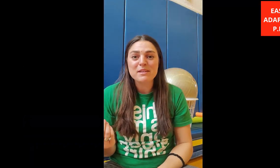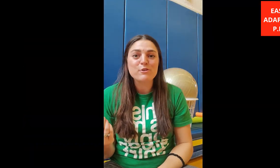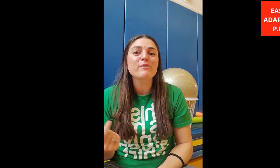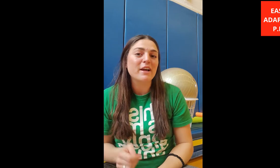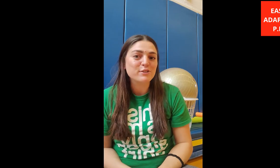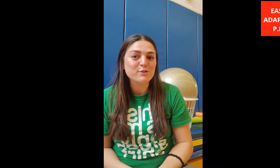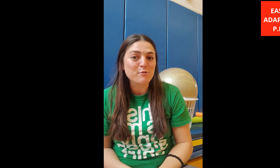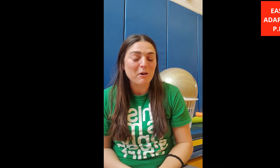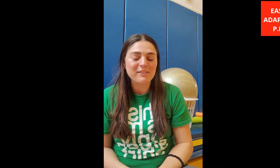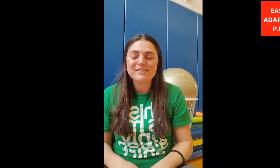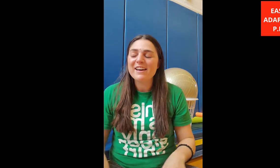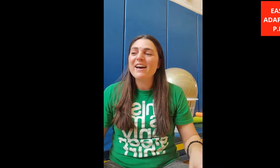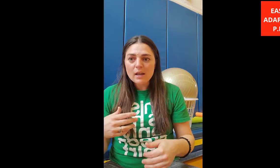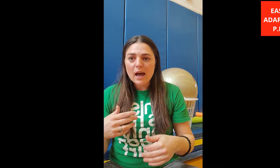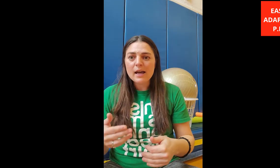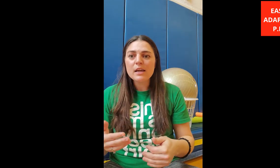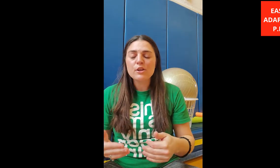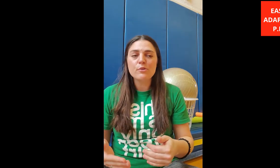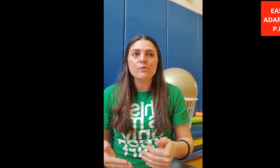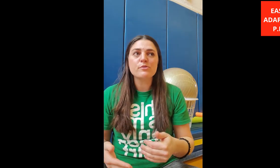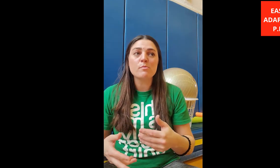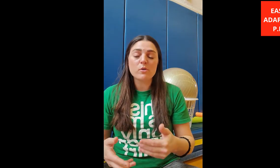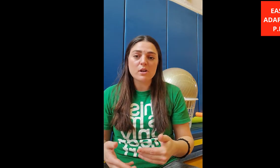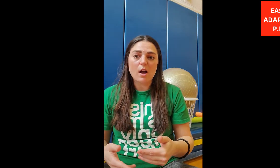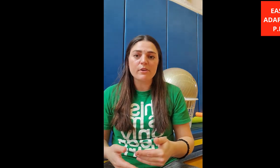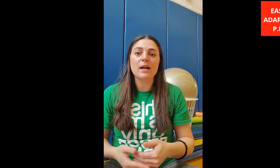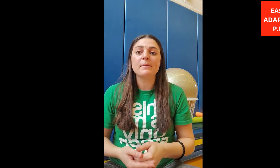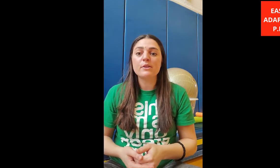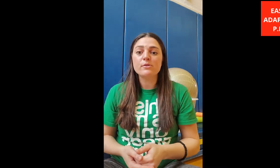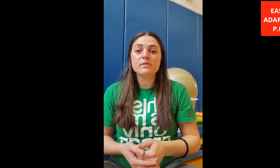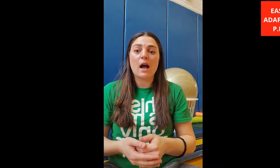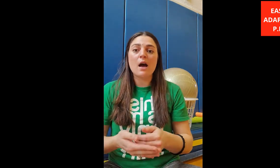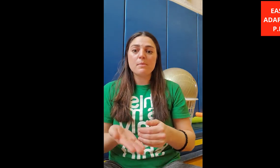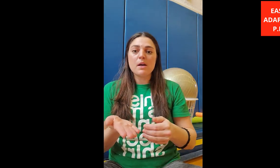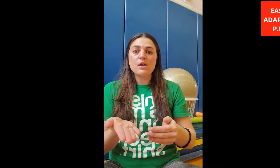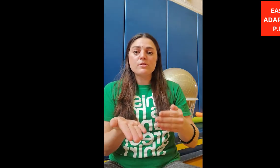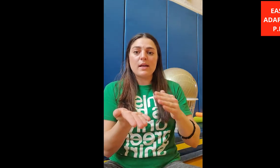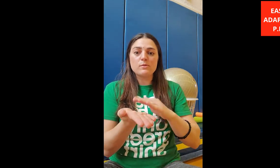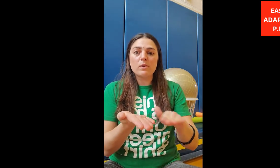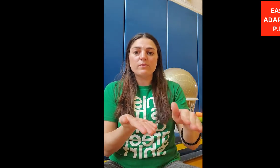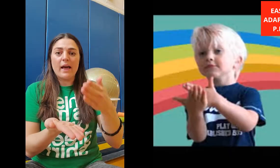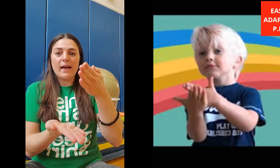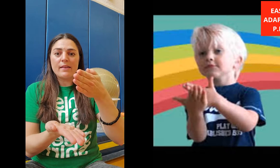don't even have to use the words. I use most often I'm going to use stop. So that's one flat hand the